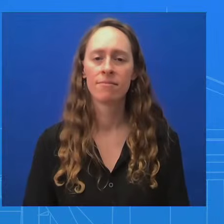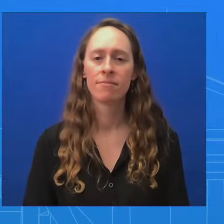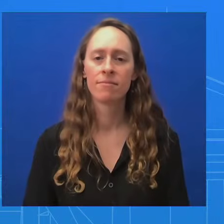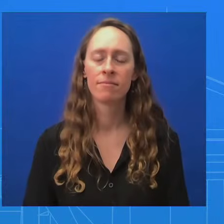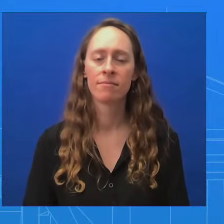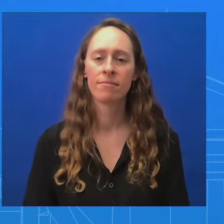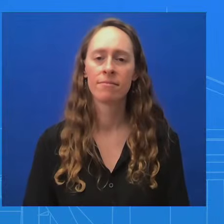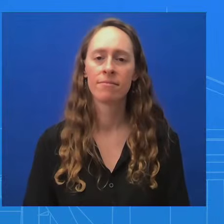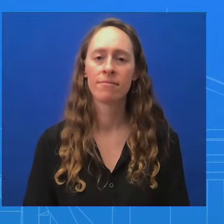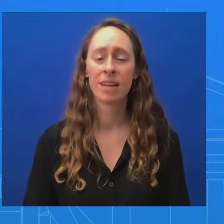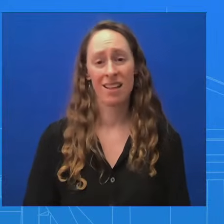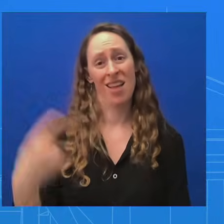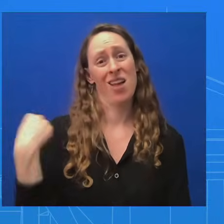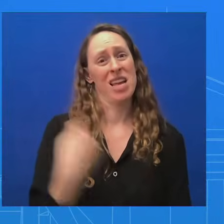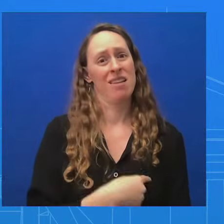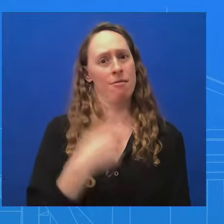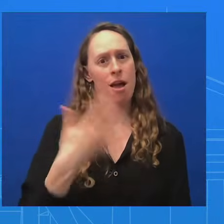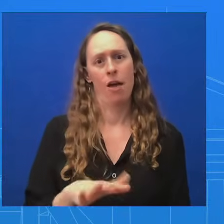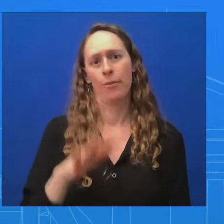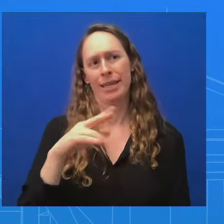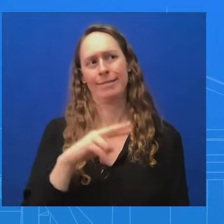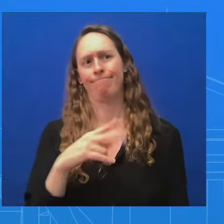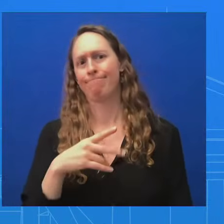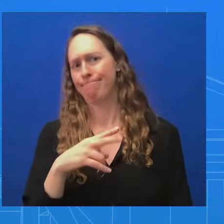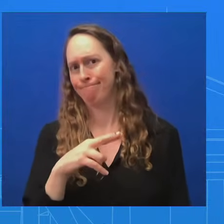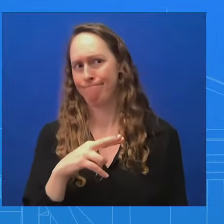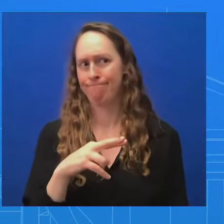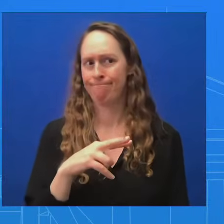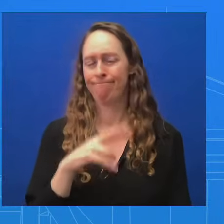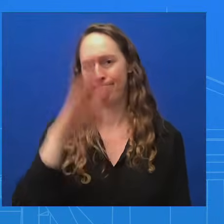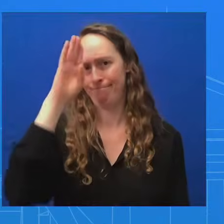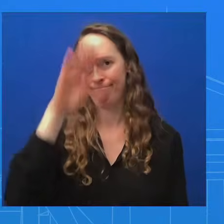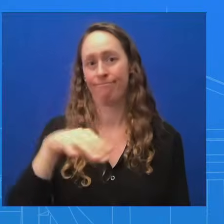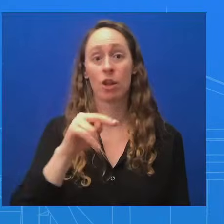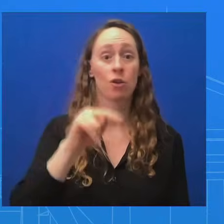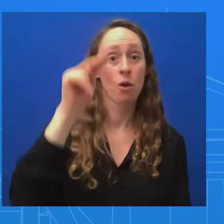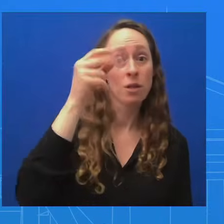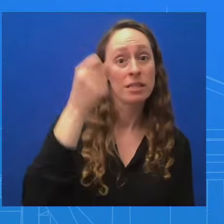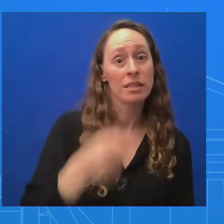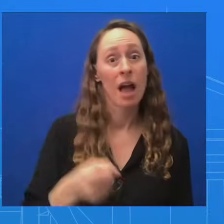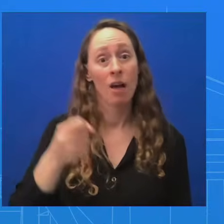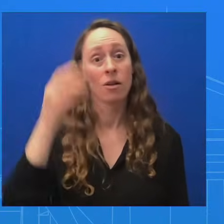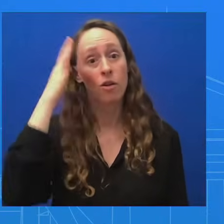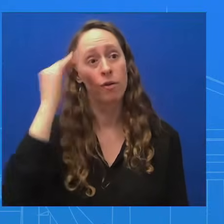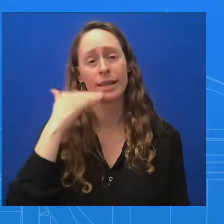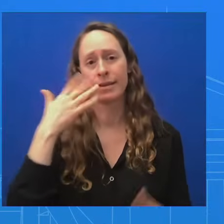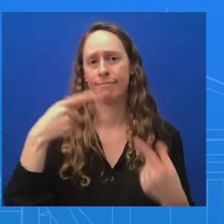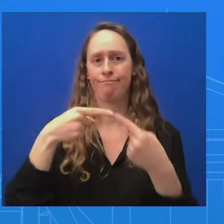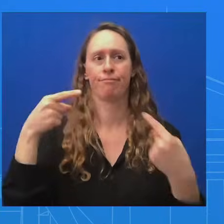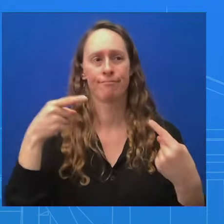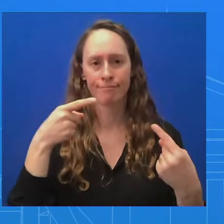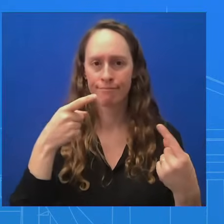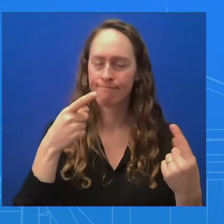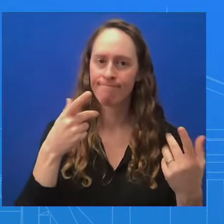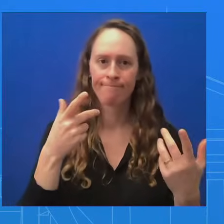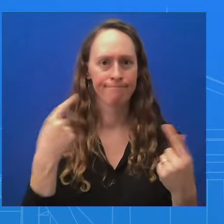I stood up here and showed you a graphic and a slide of the -- the belief we have and the desire by the Russians